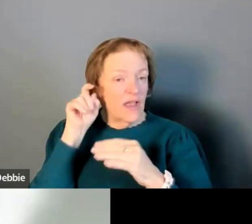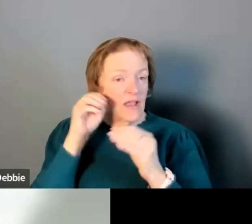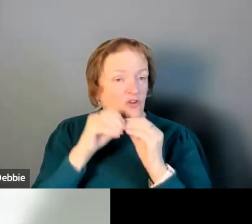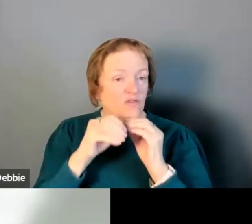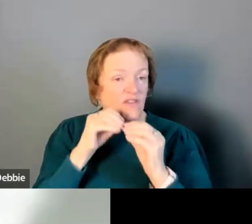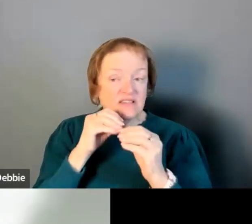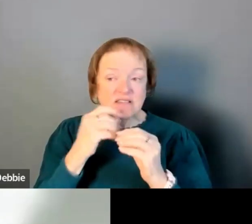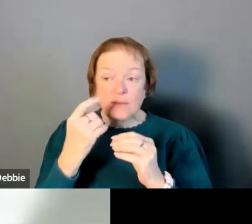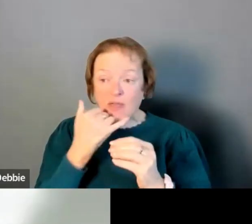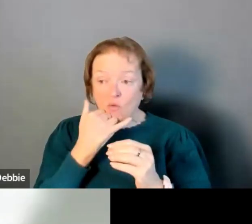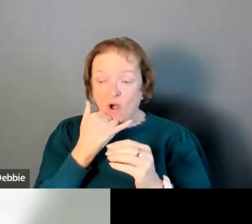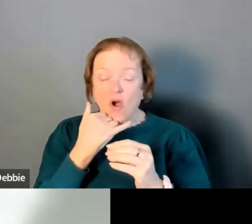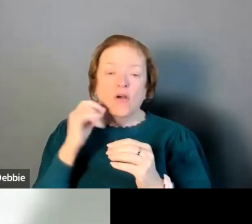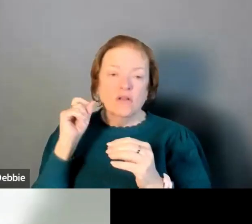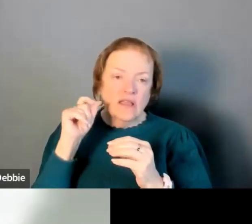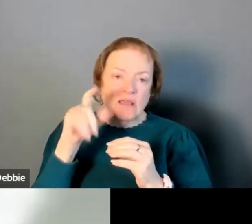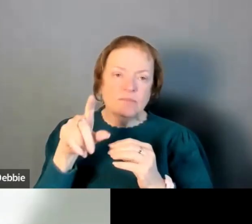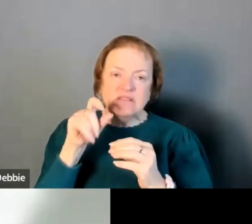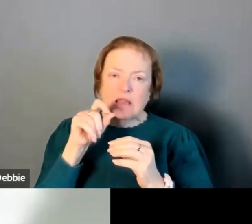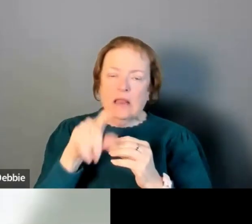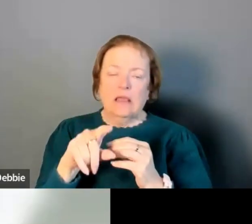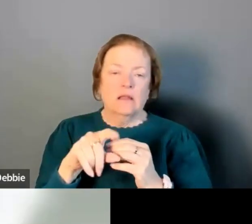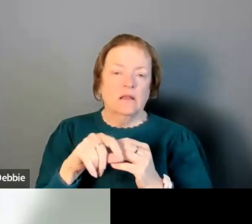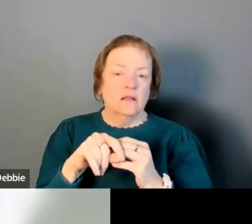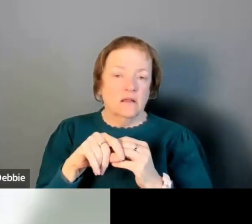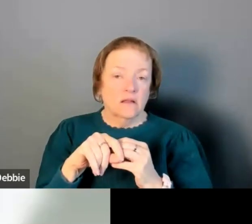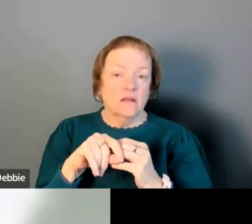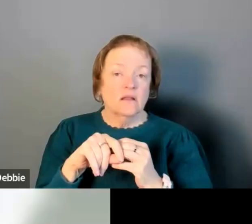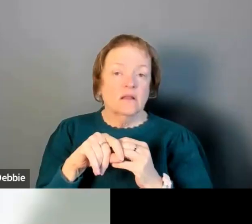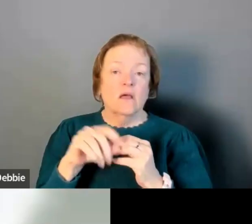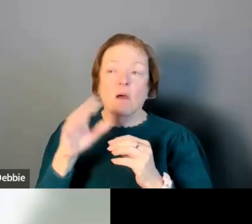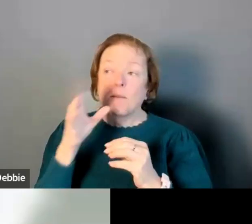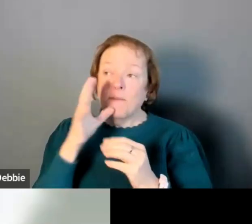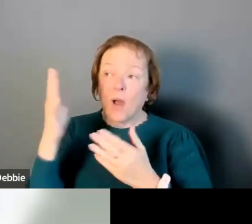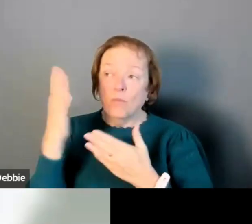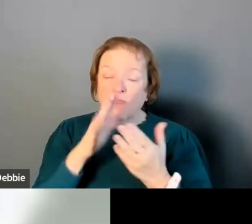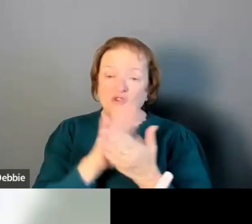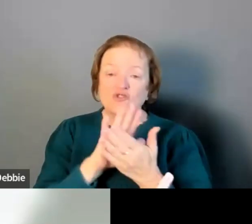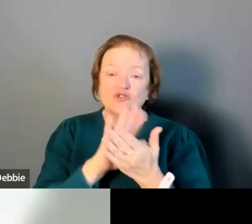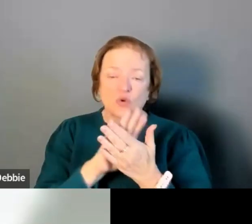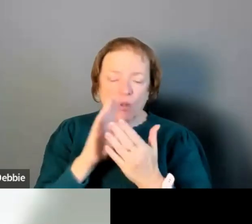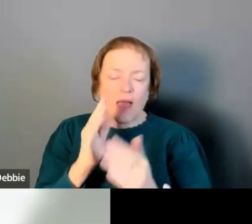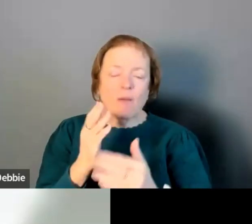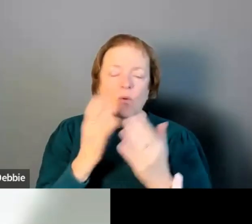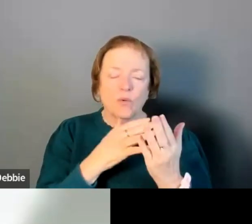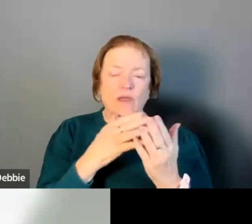That's, Mom, bring it to school, let me take it for you, and all you do is call Phonak if you can